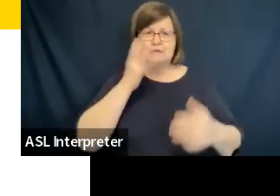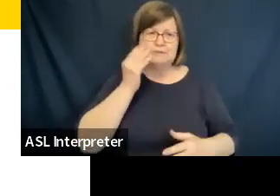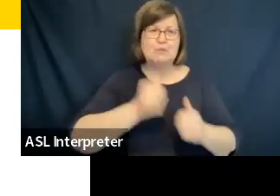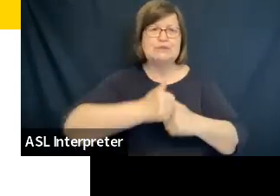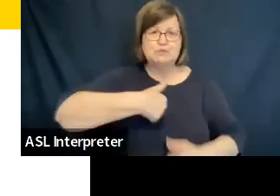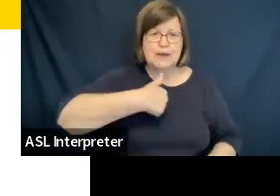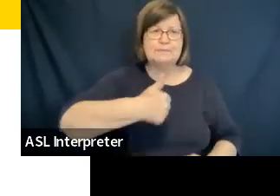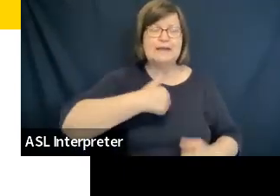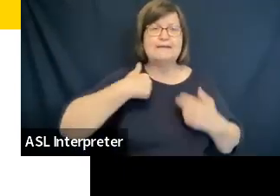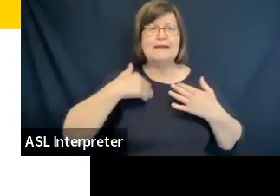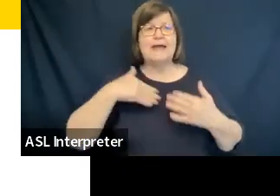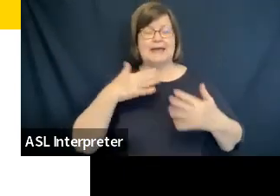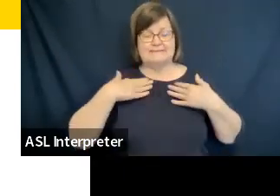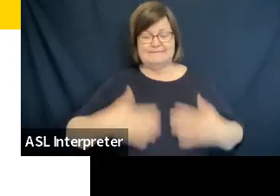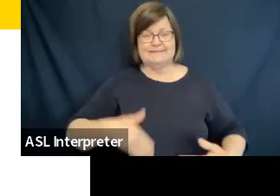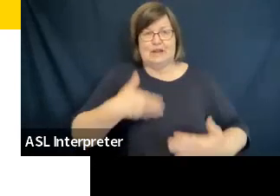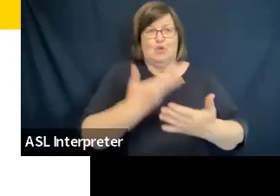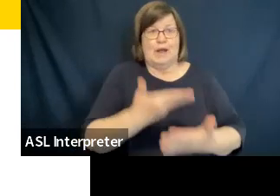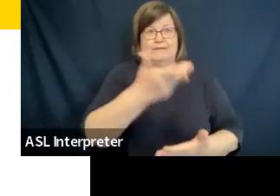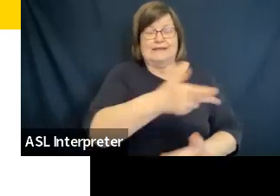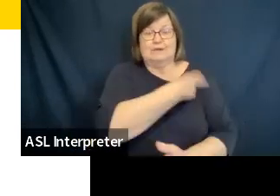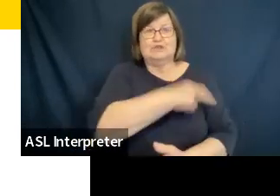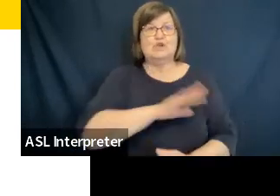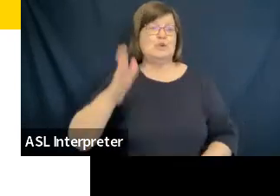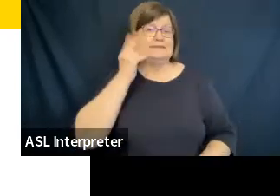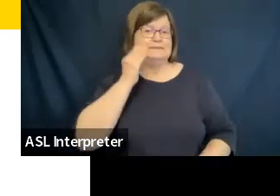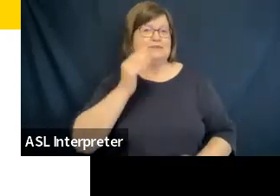and physically arriving at the hospital and their experiences with traveling within the